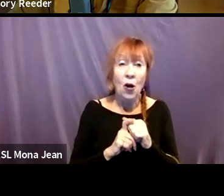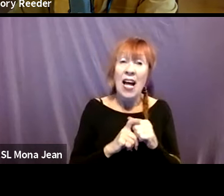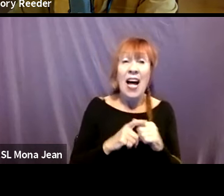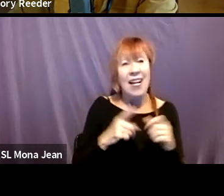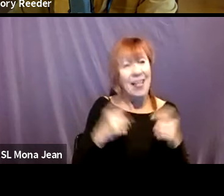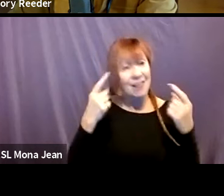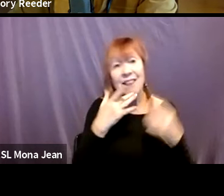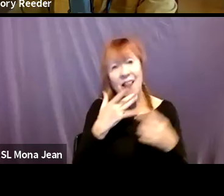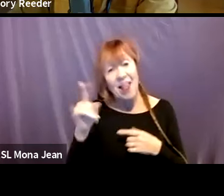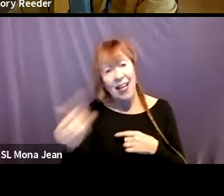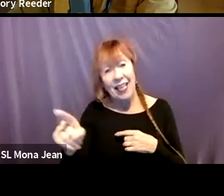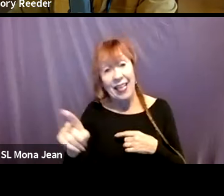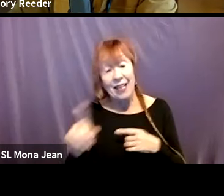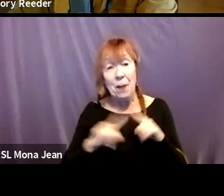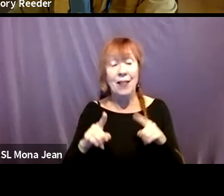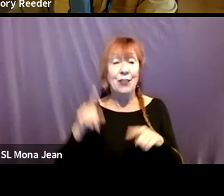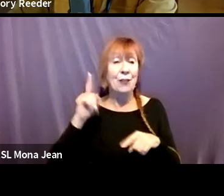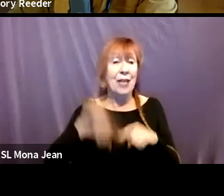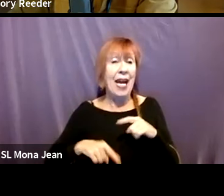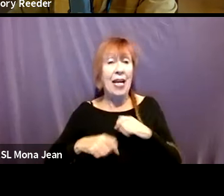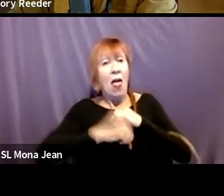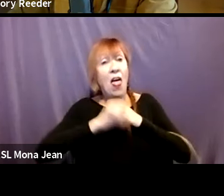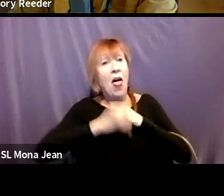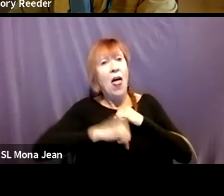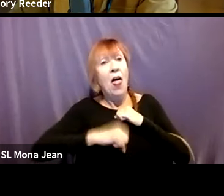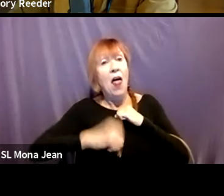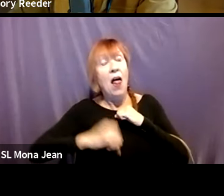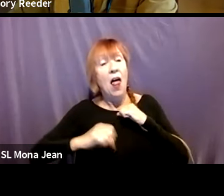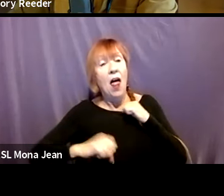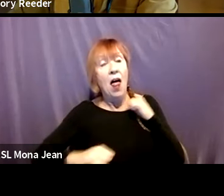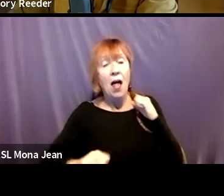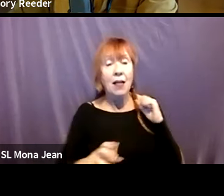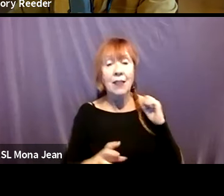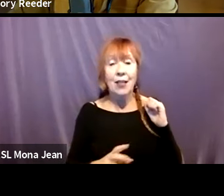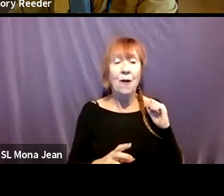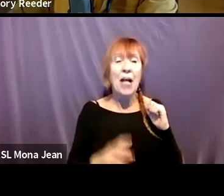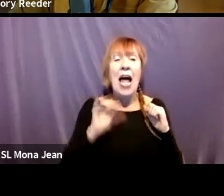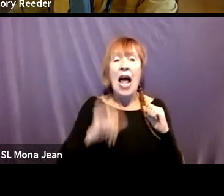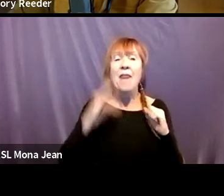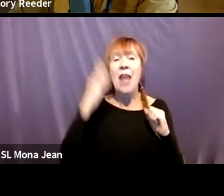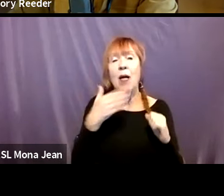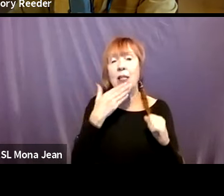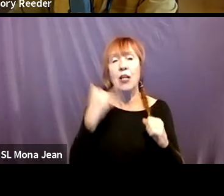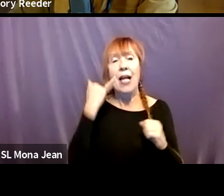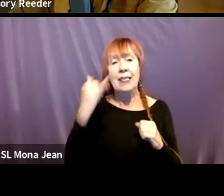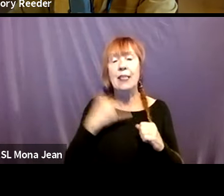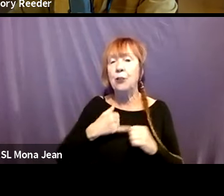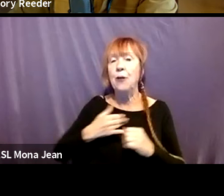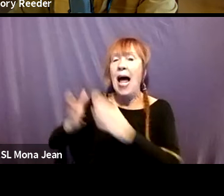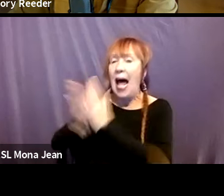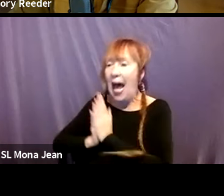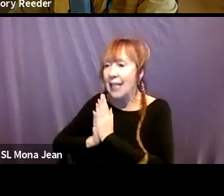But I think that's why asking other people, getting other people's opinions, and if other people are like, "This is really good,